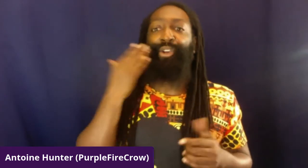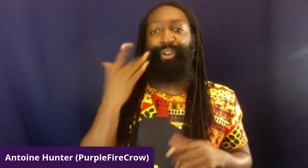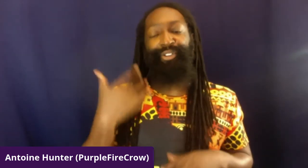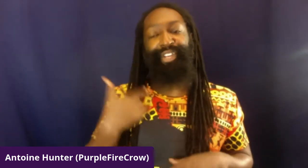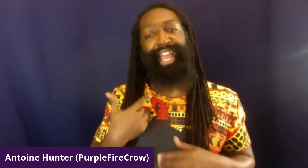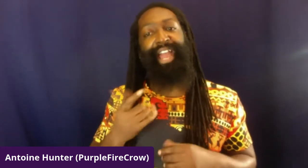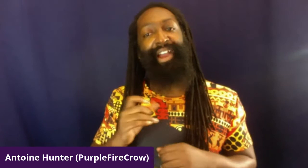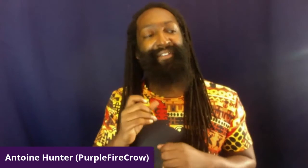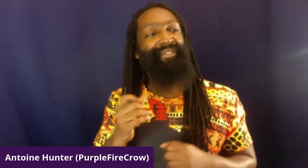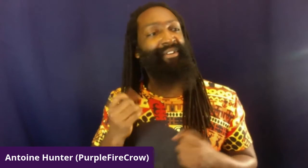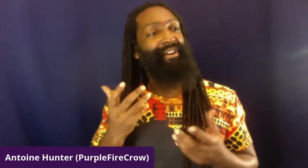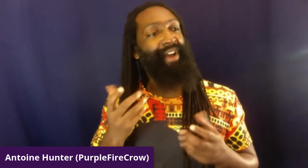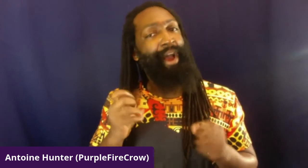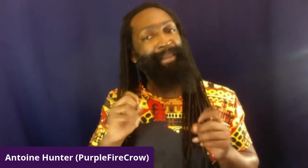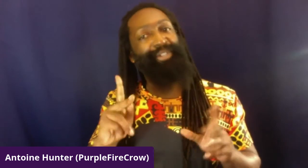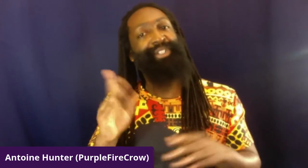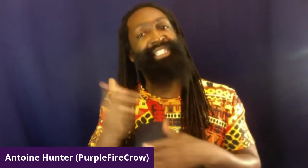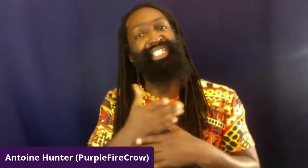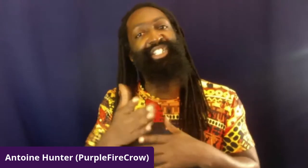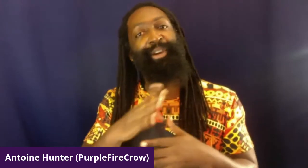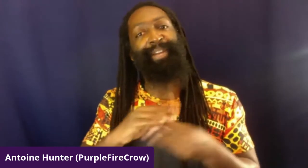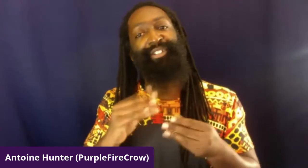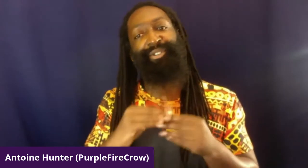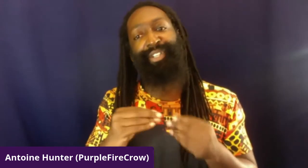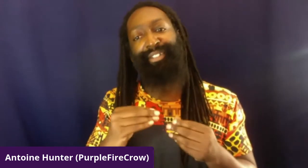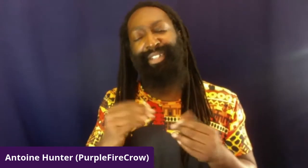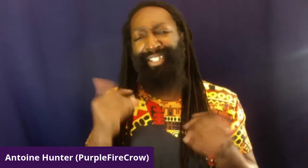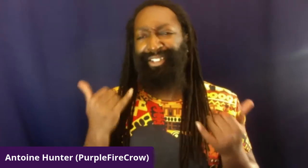But I know that I have opportunity to share my story.